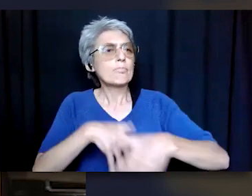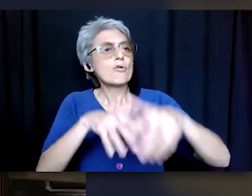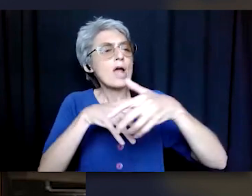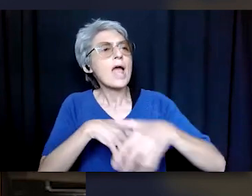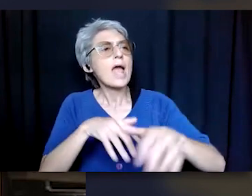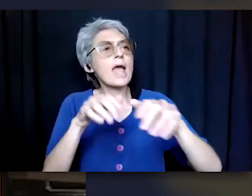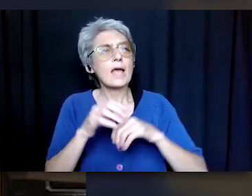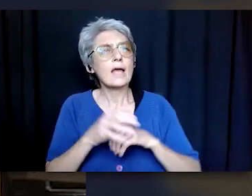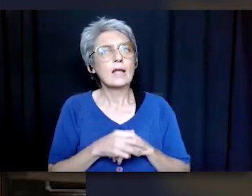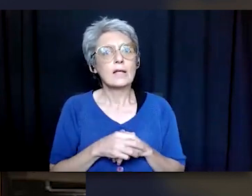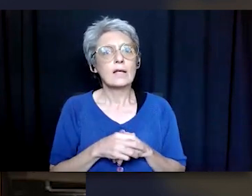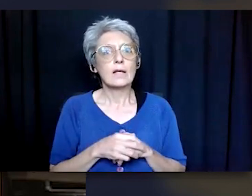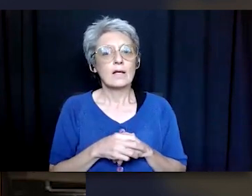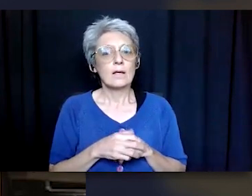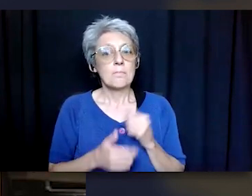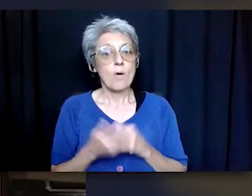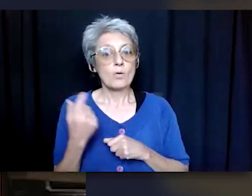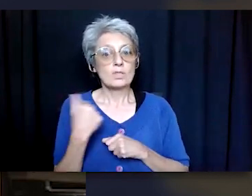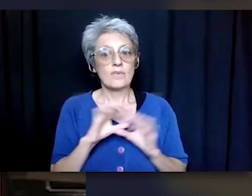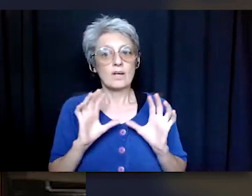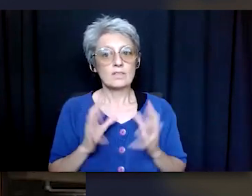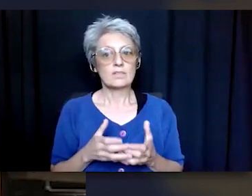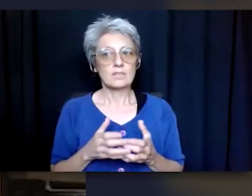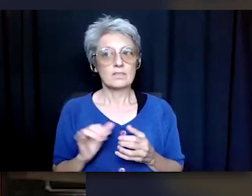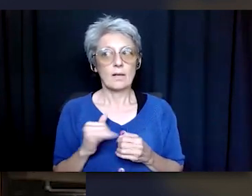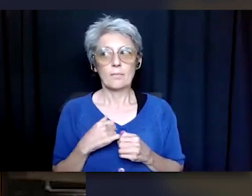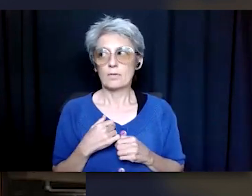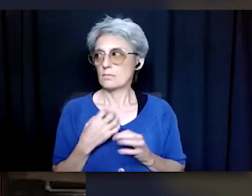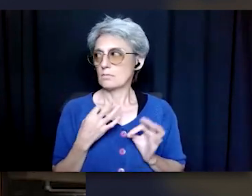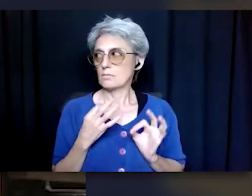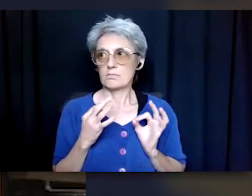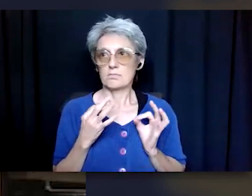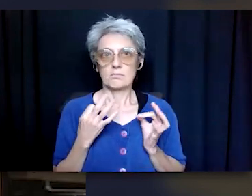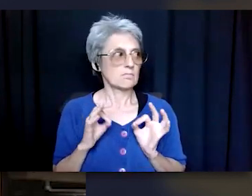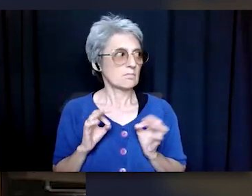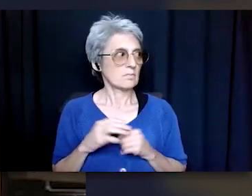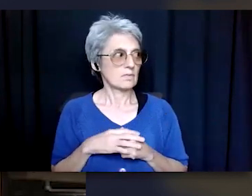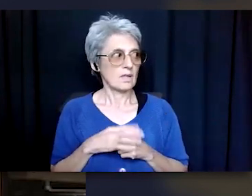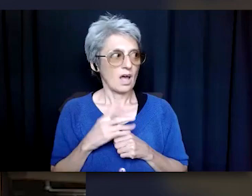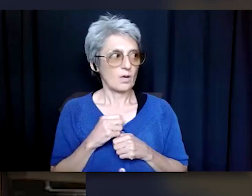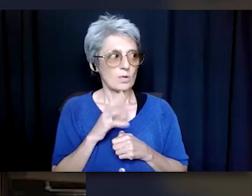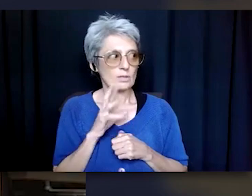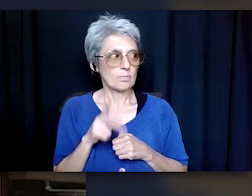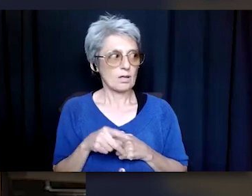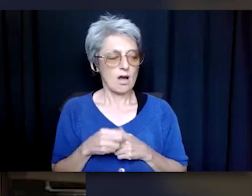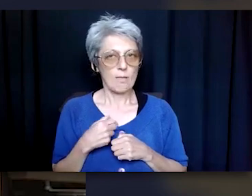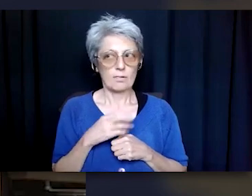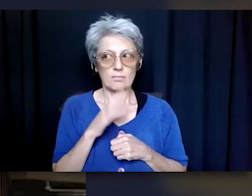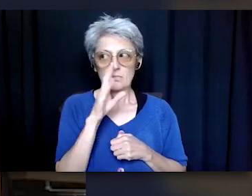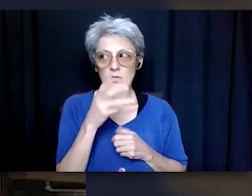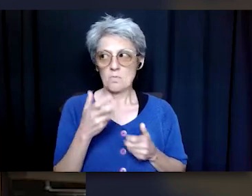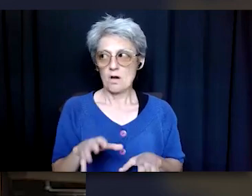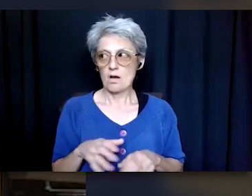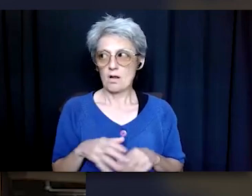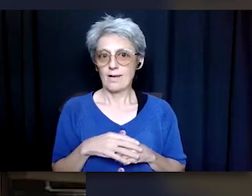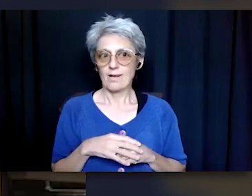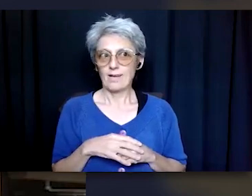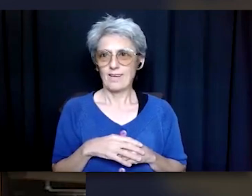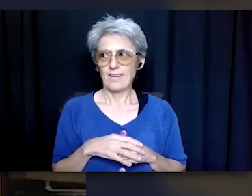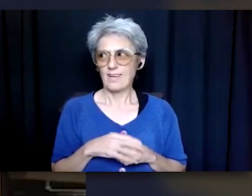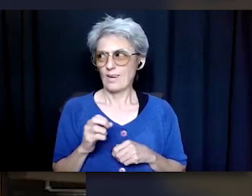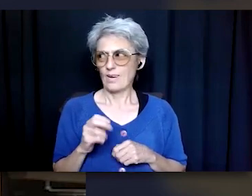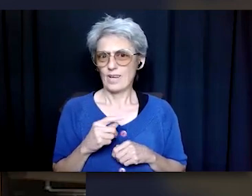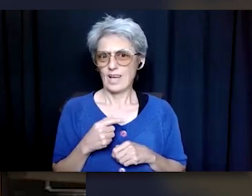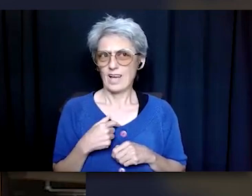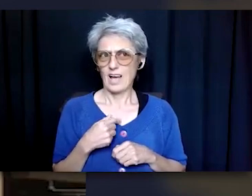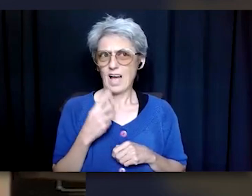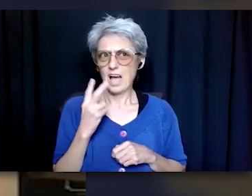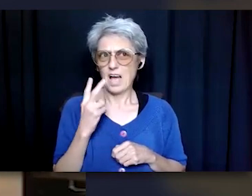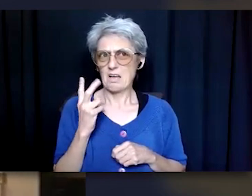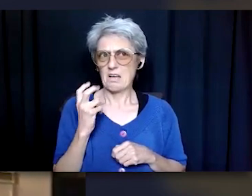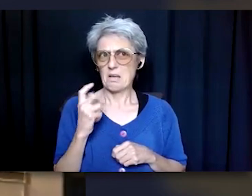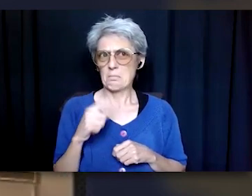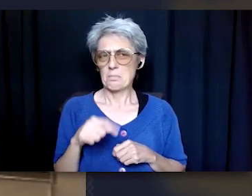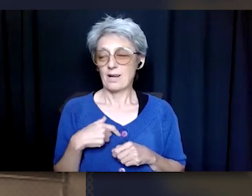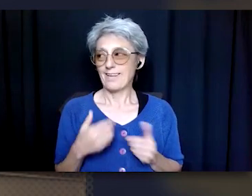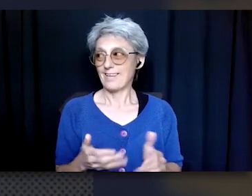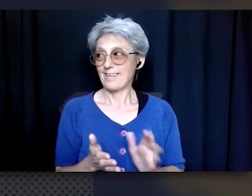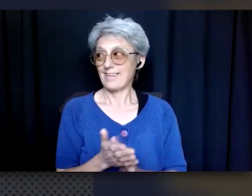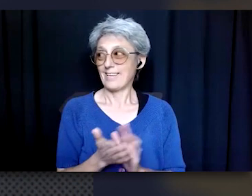cool or on top of things, better clap. And that’s what I would like to send us forward with.